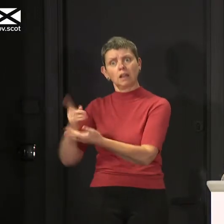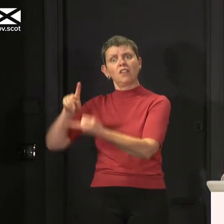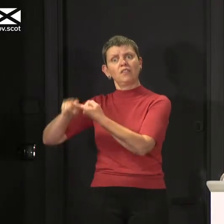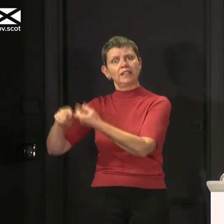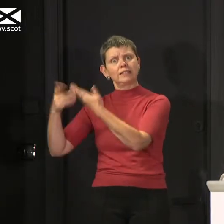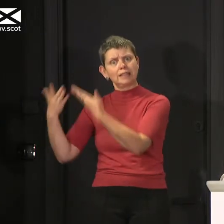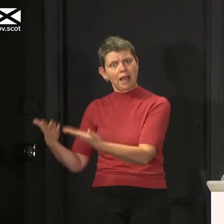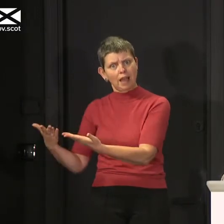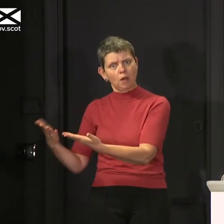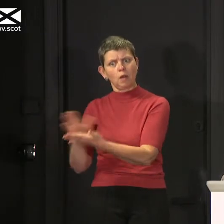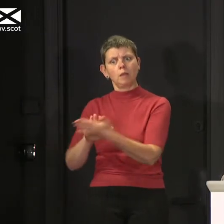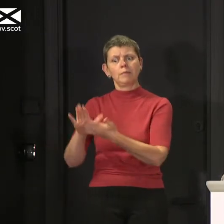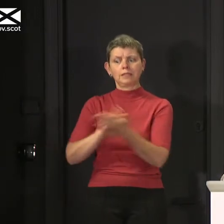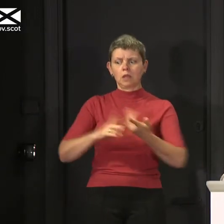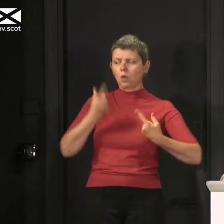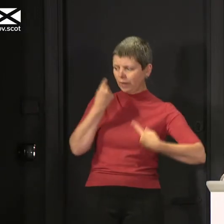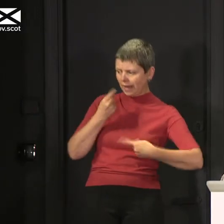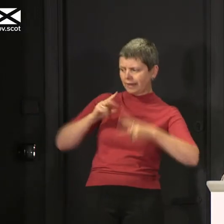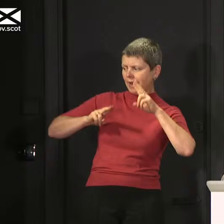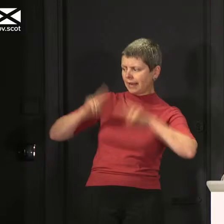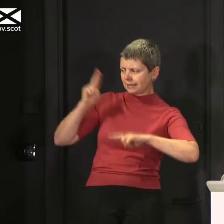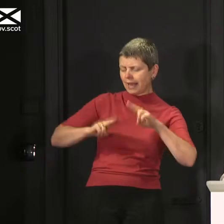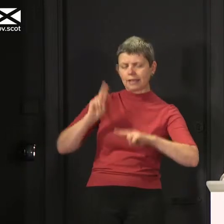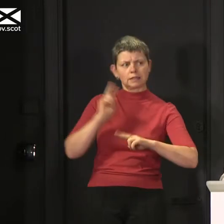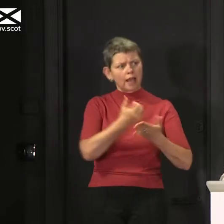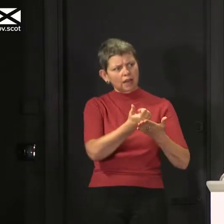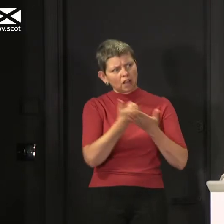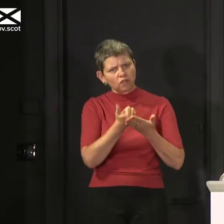all of the information and evidence, including of course the advice of our Chief Medical